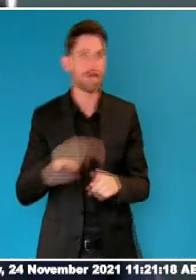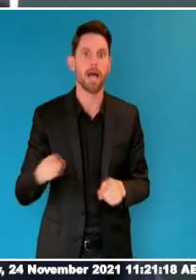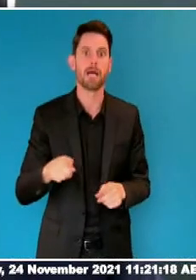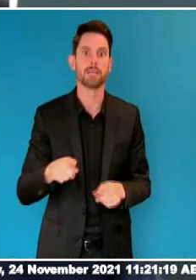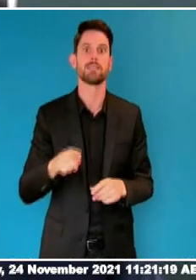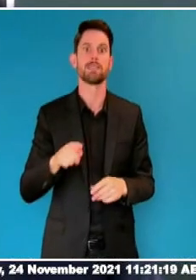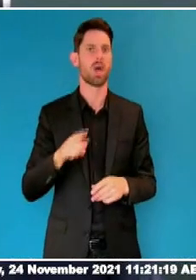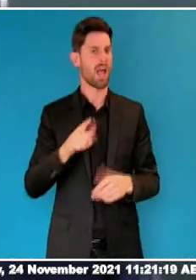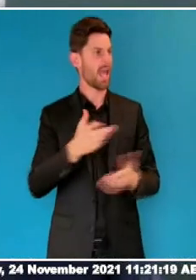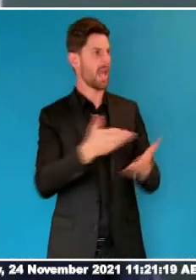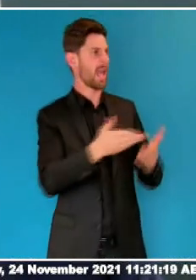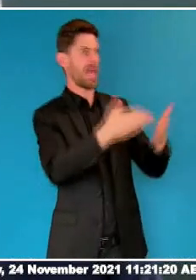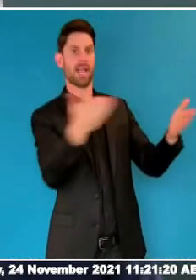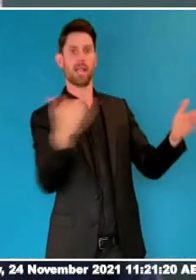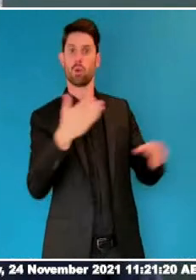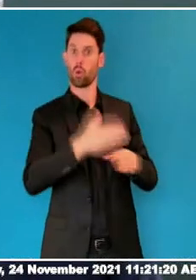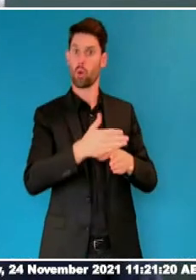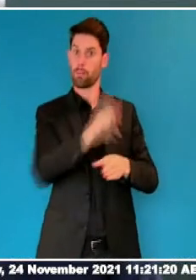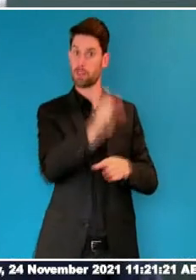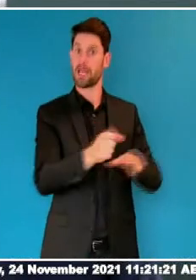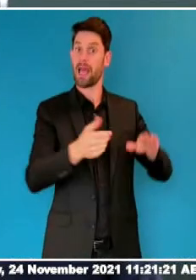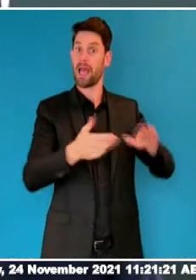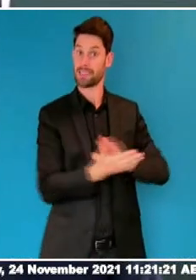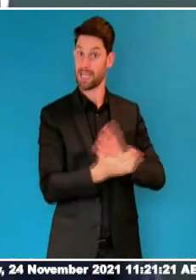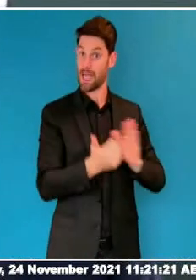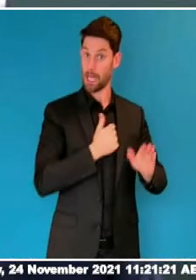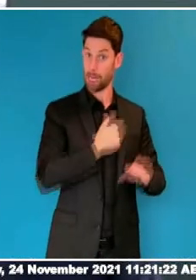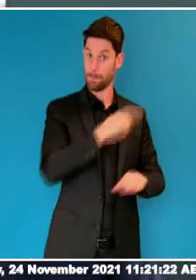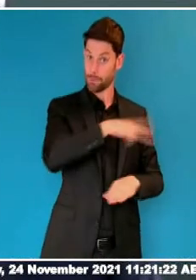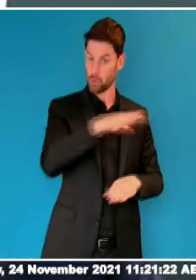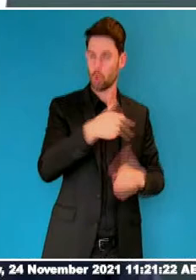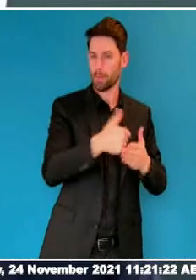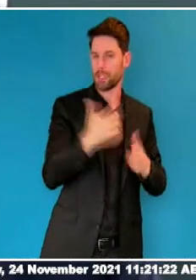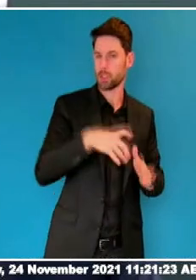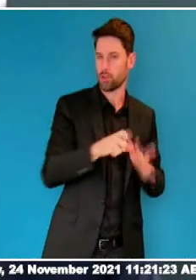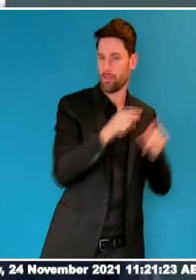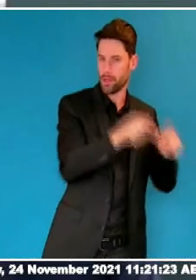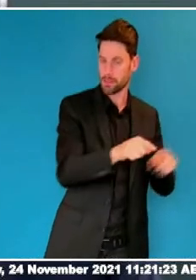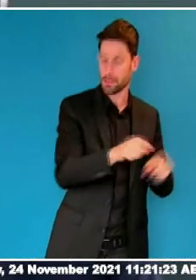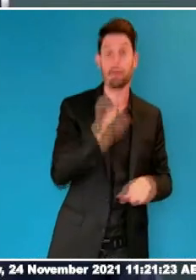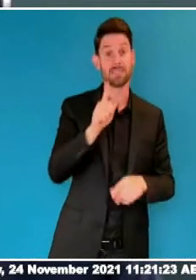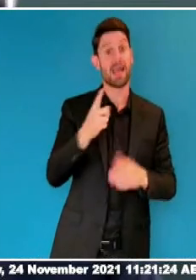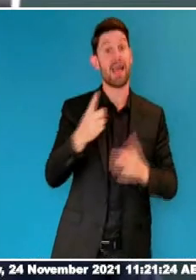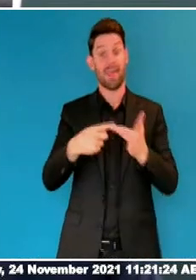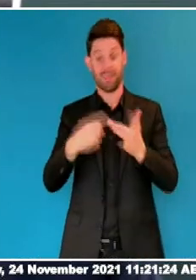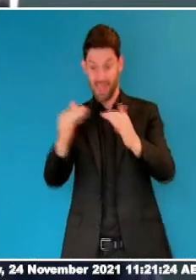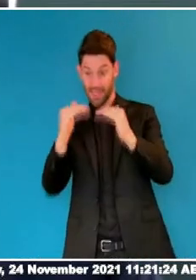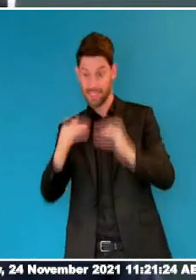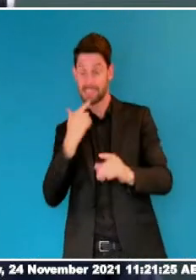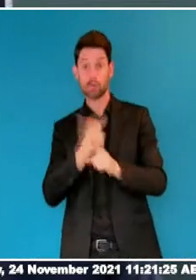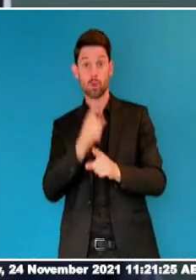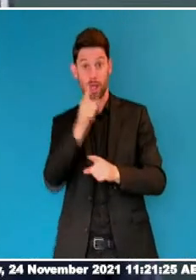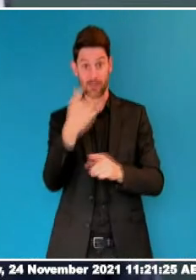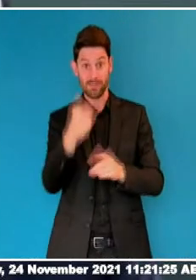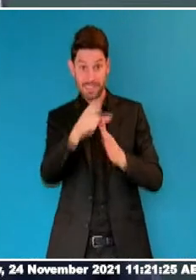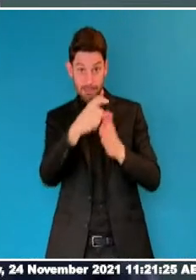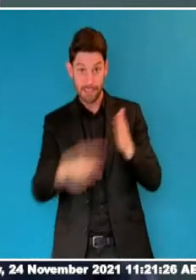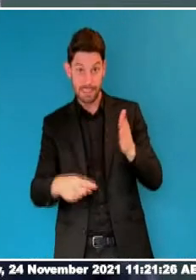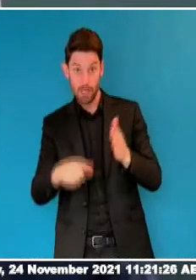asked to do. And then it goes on to say, "Do you have a disability or health condition which would prevent you performing some or all of these tasks?